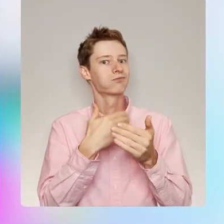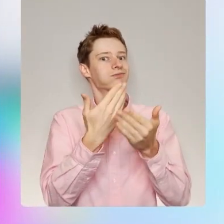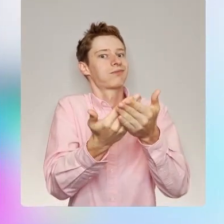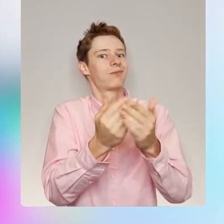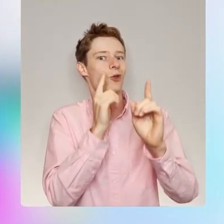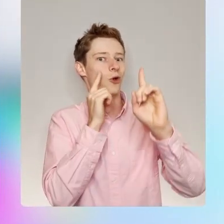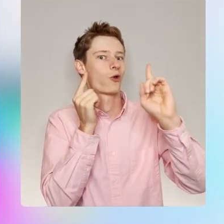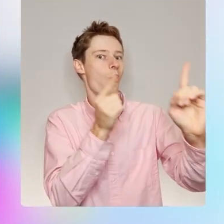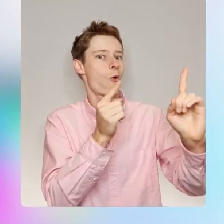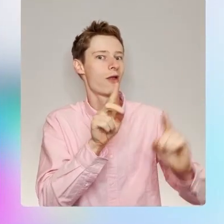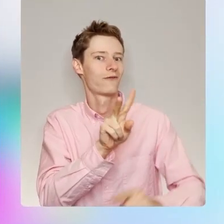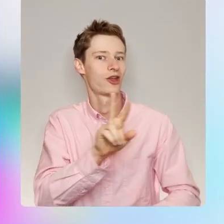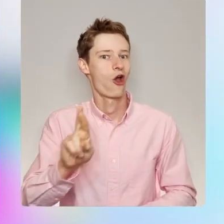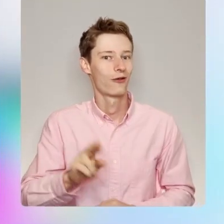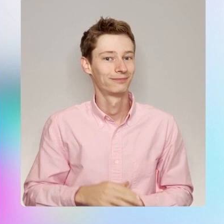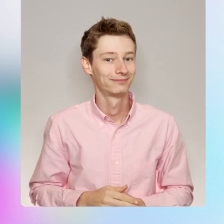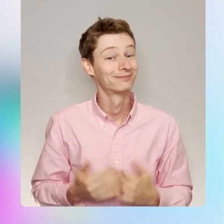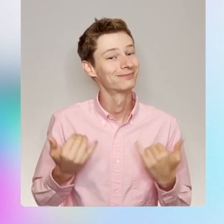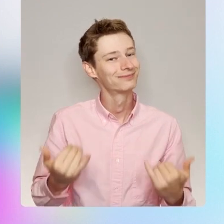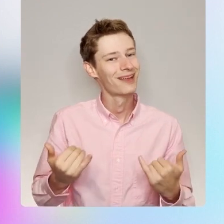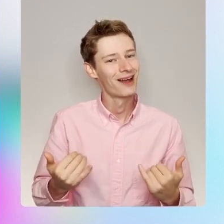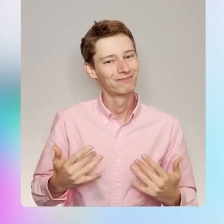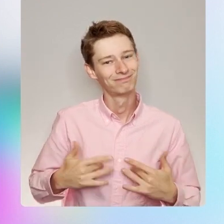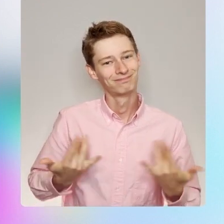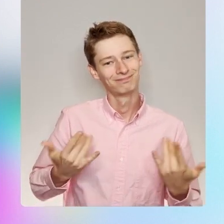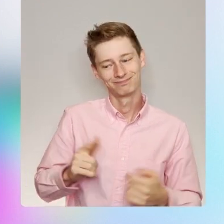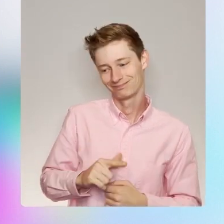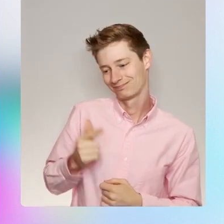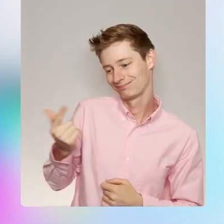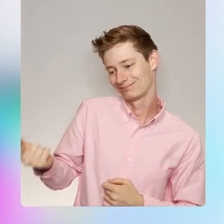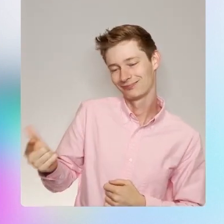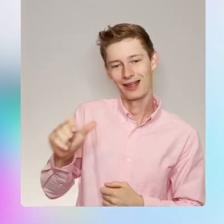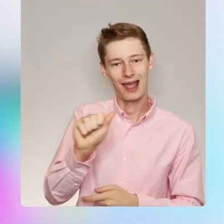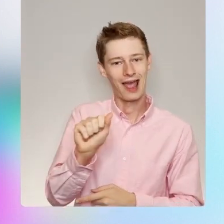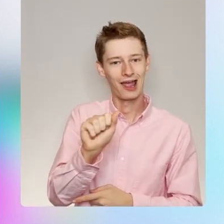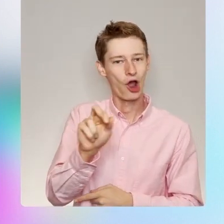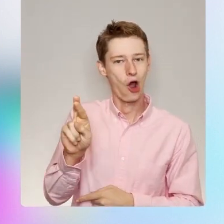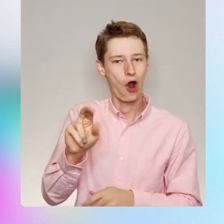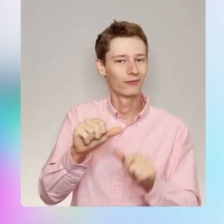And with that, it's my pleasure to introduce you to AR to continue the journey